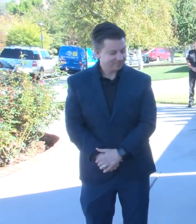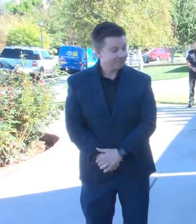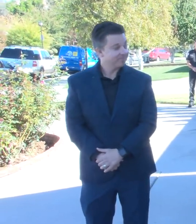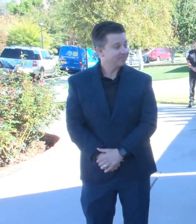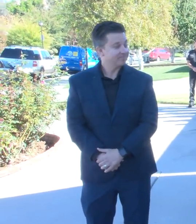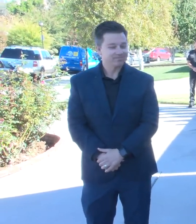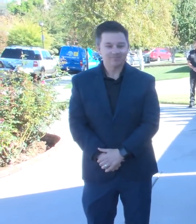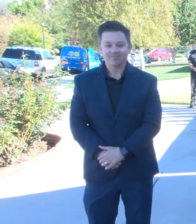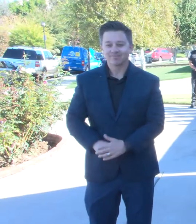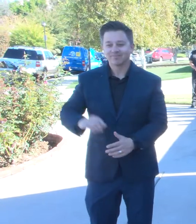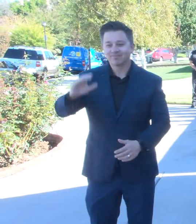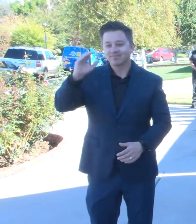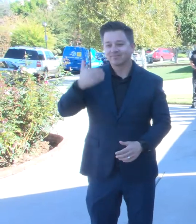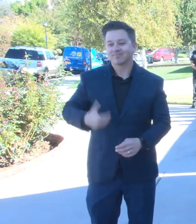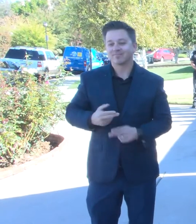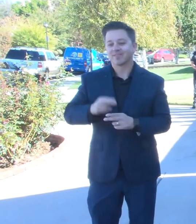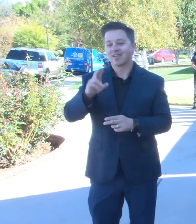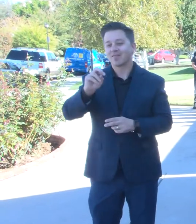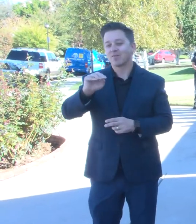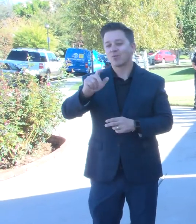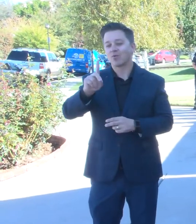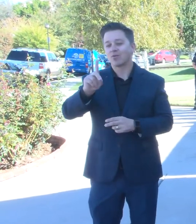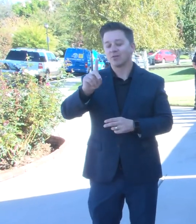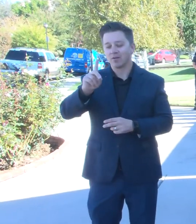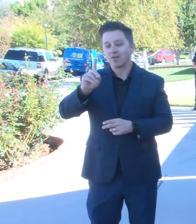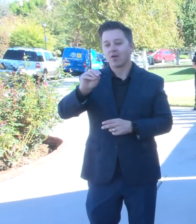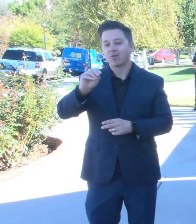my name is fierro i'm the city council member here for ward 3 where we currently are